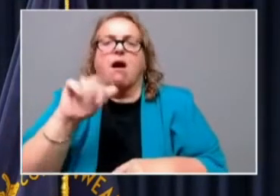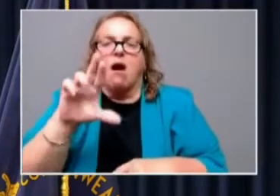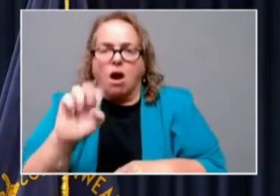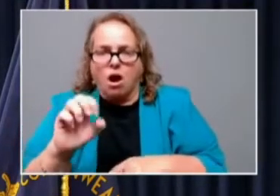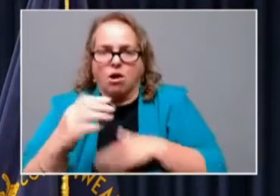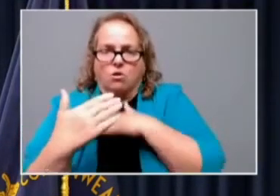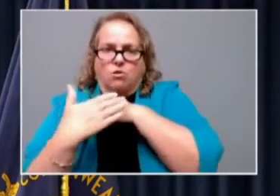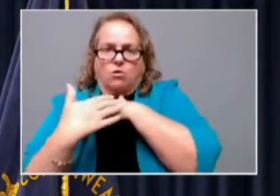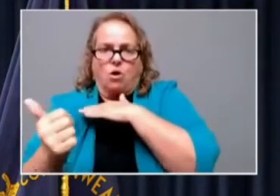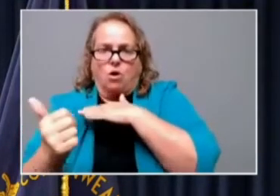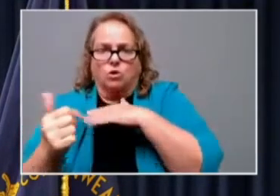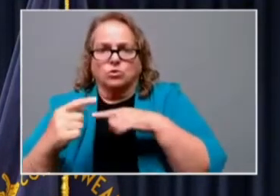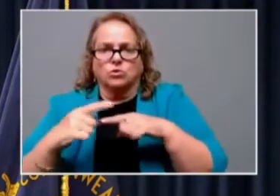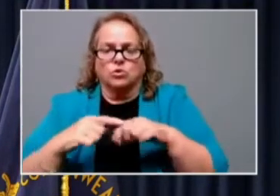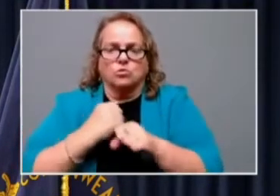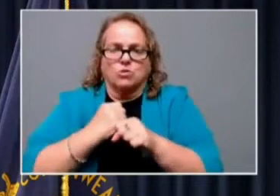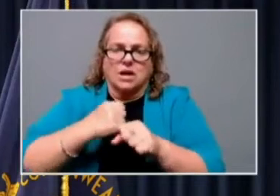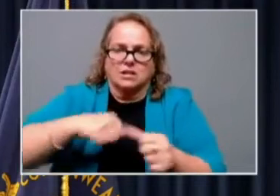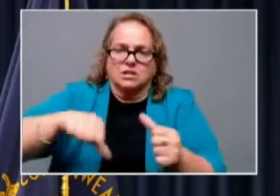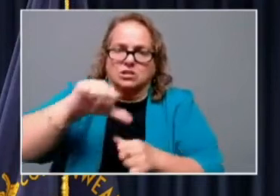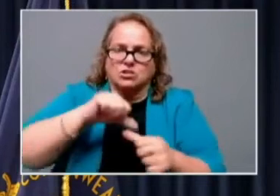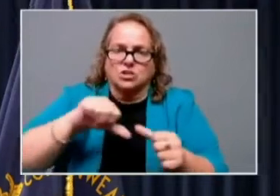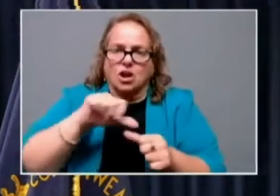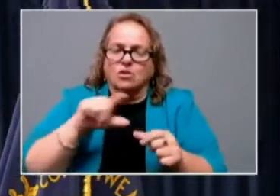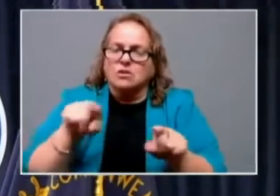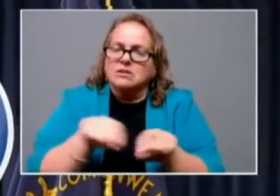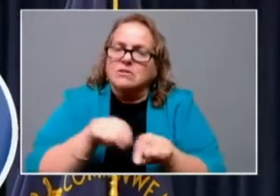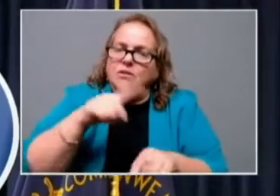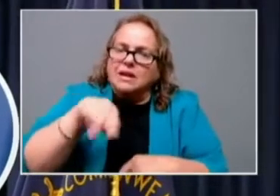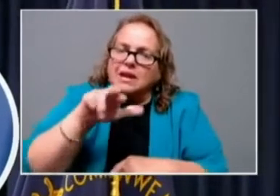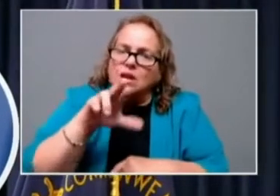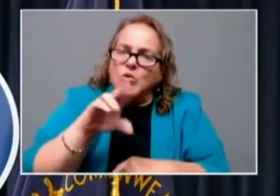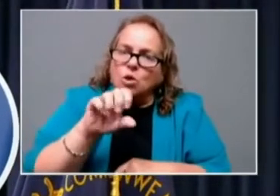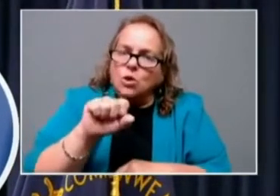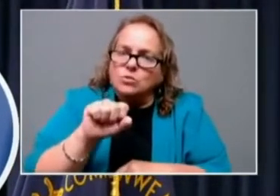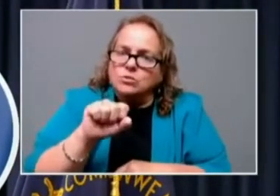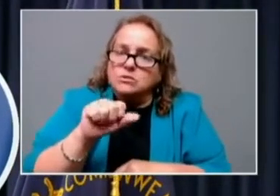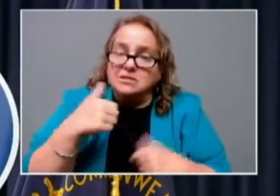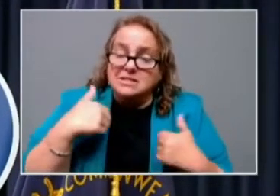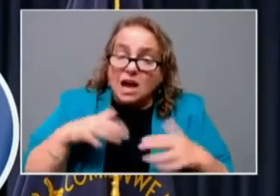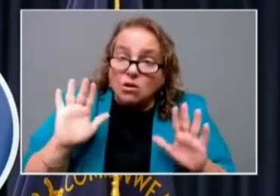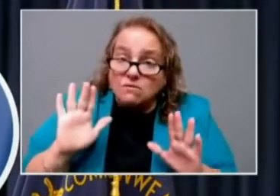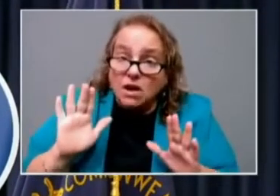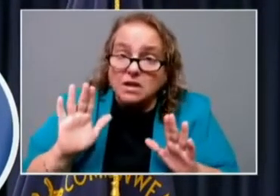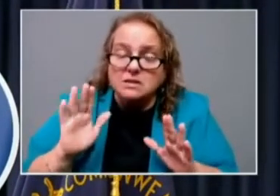The sacrifices were asked to make getting vaccinated wearing a mask are